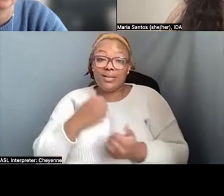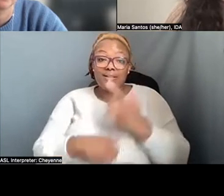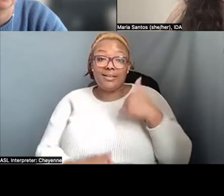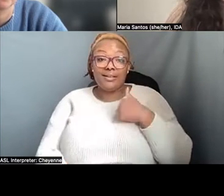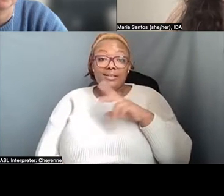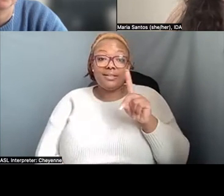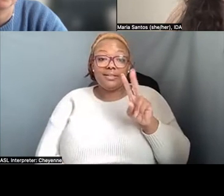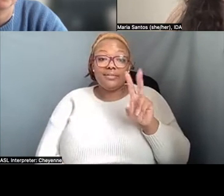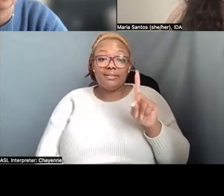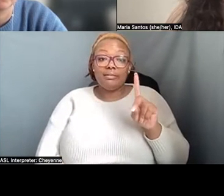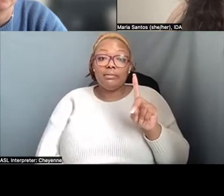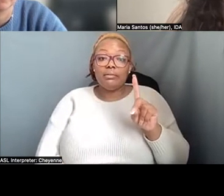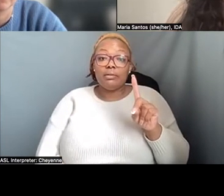that.